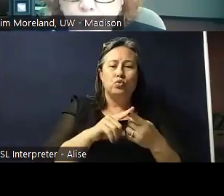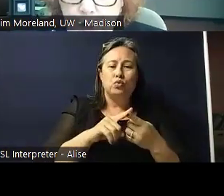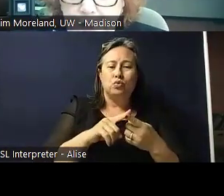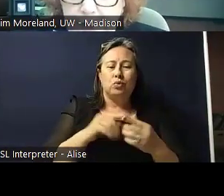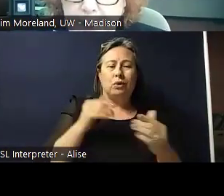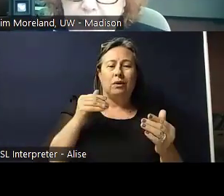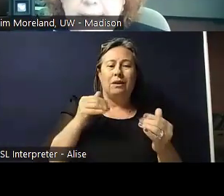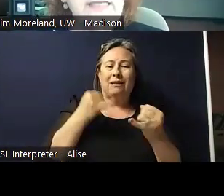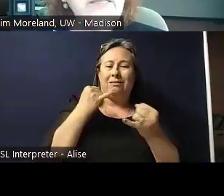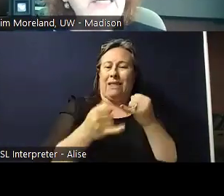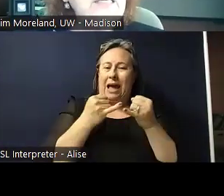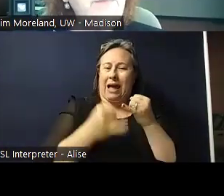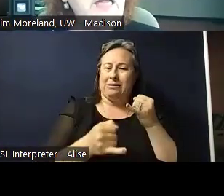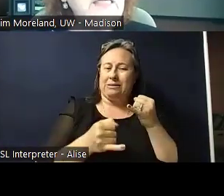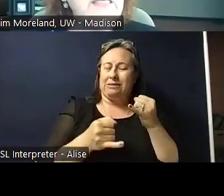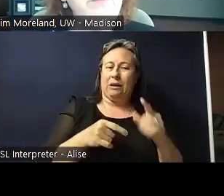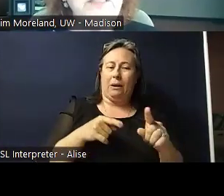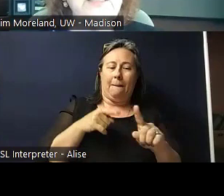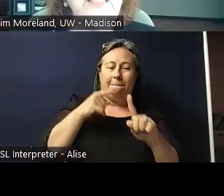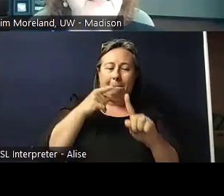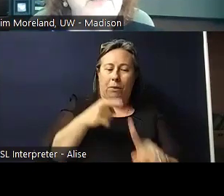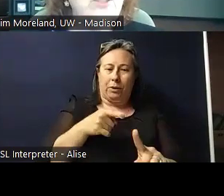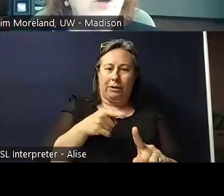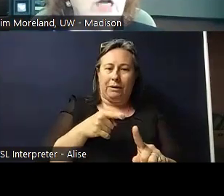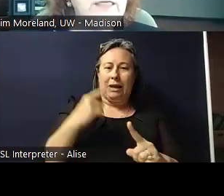which is considering the possibility of an audit